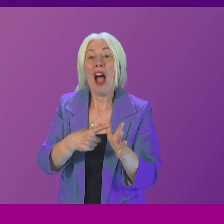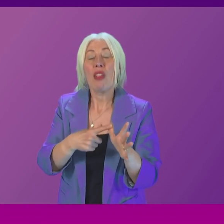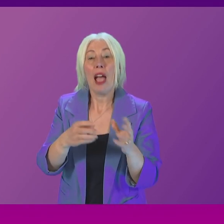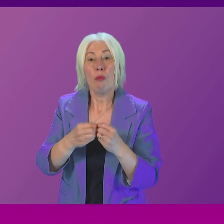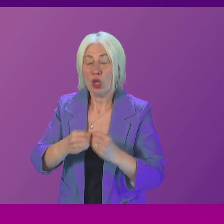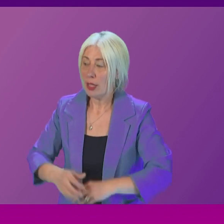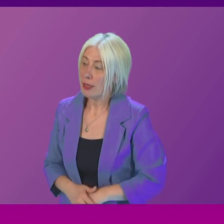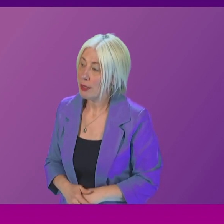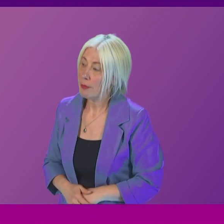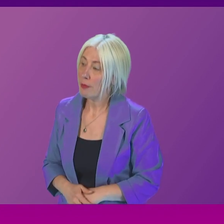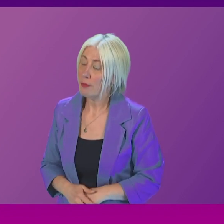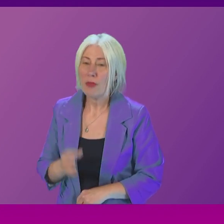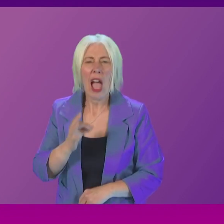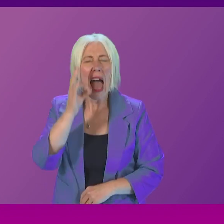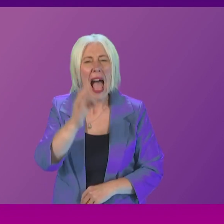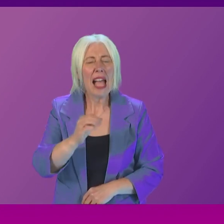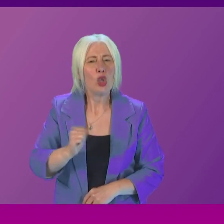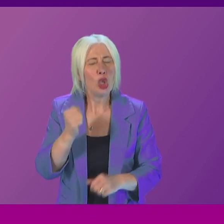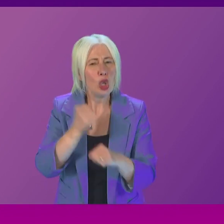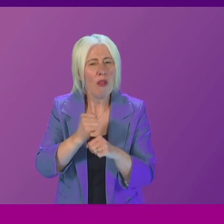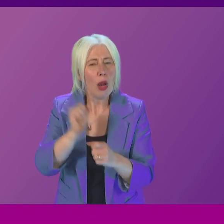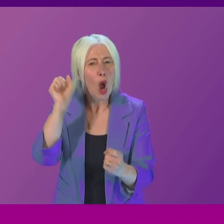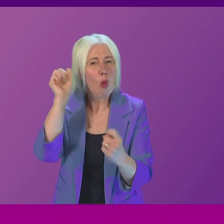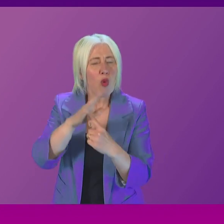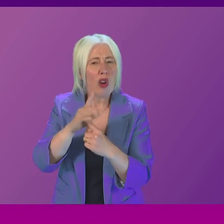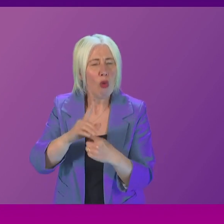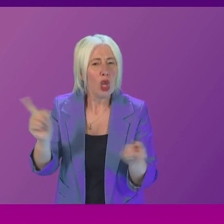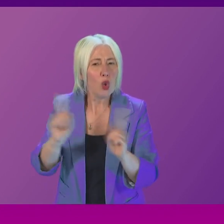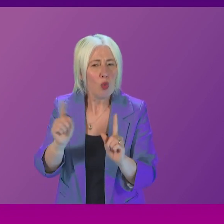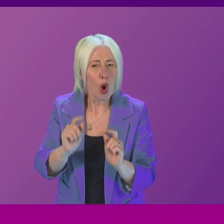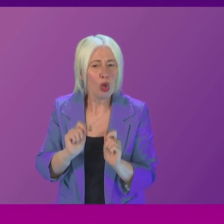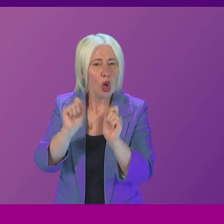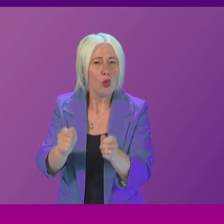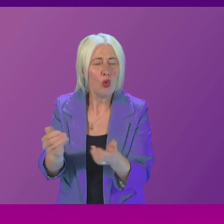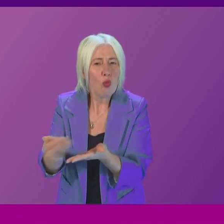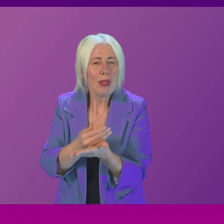To ask the First Minister what priority the Scottish Government gives to protecting Scotland’s environment.